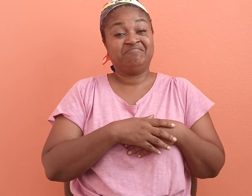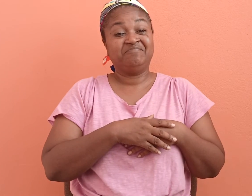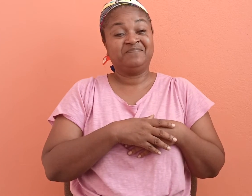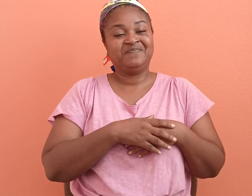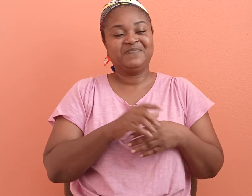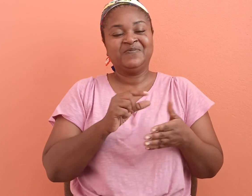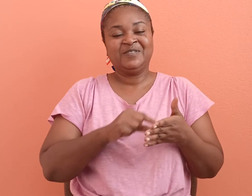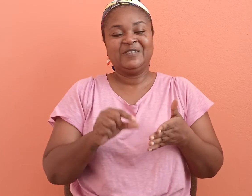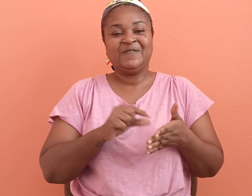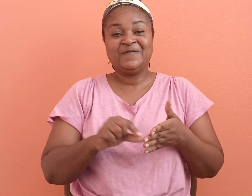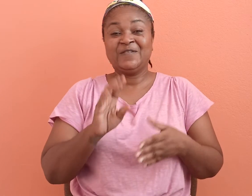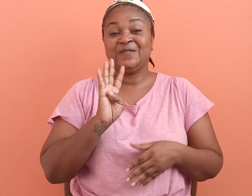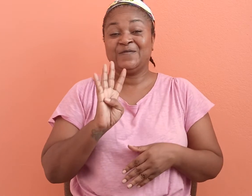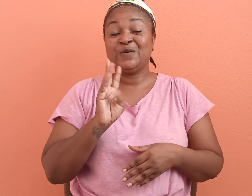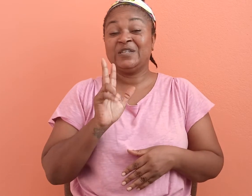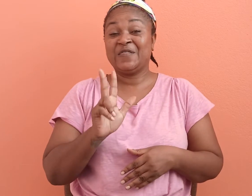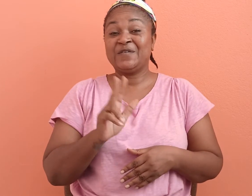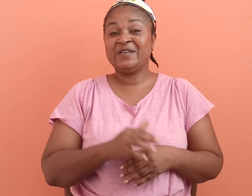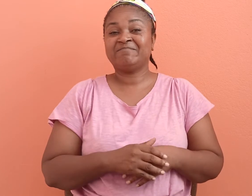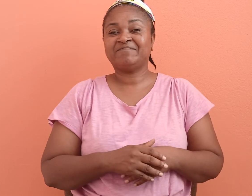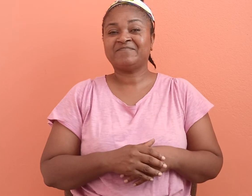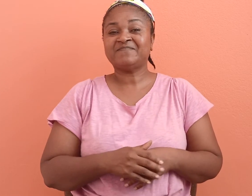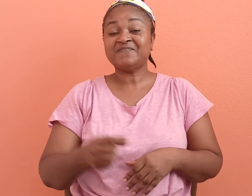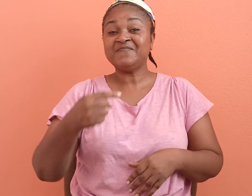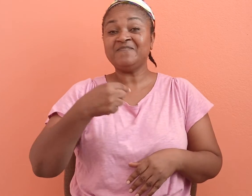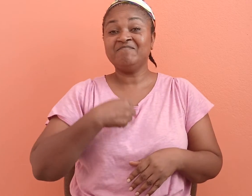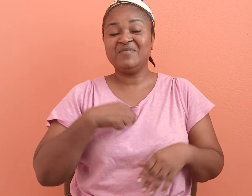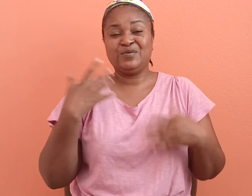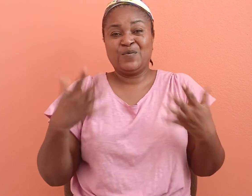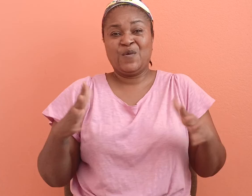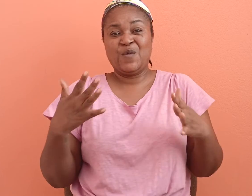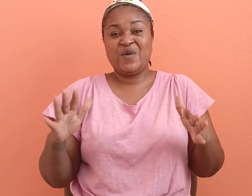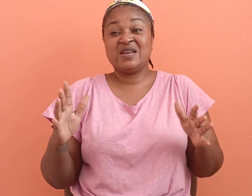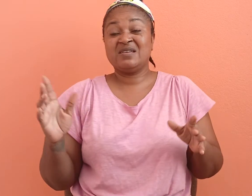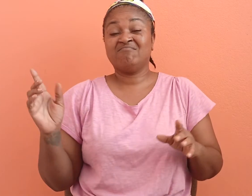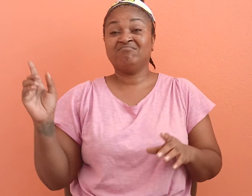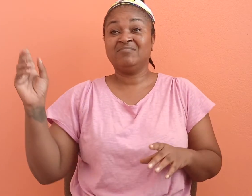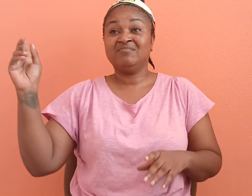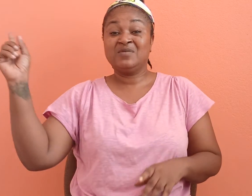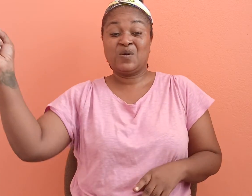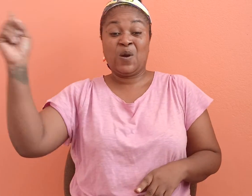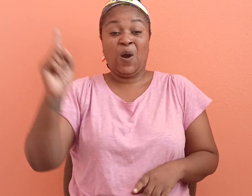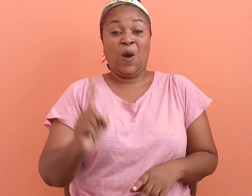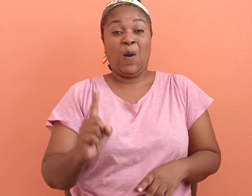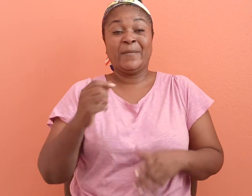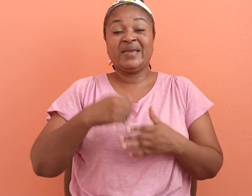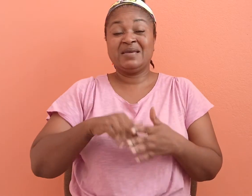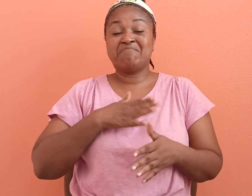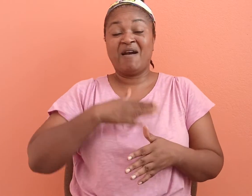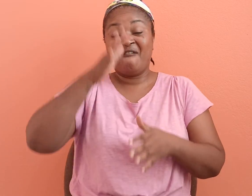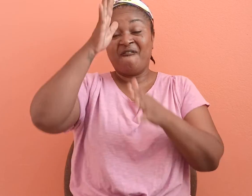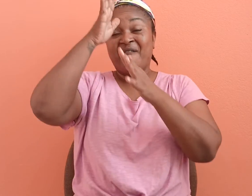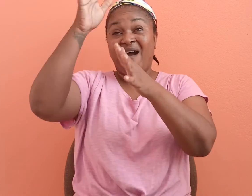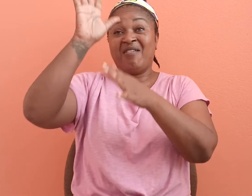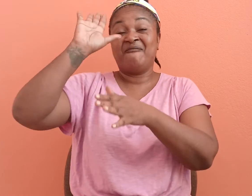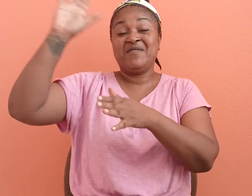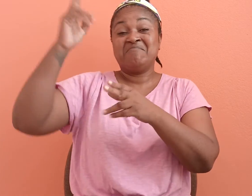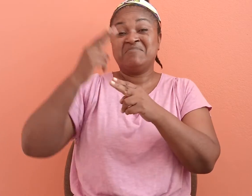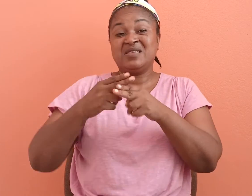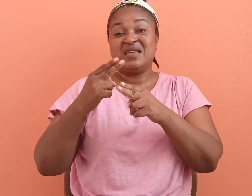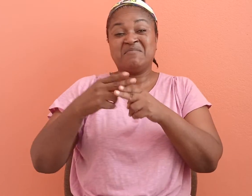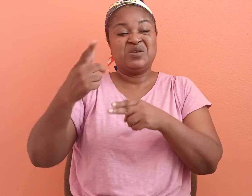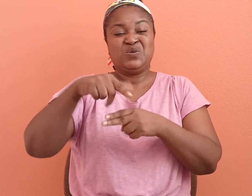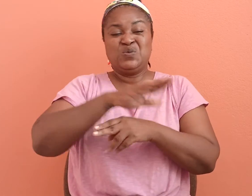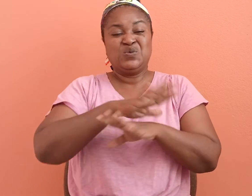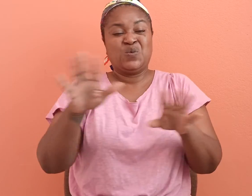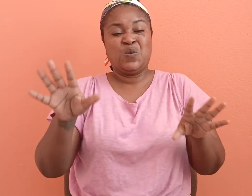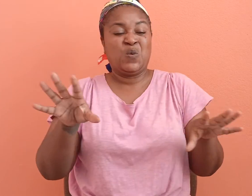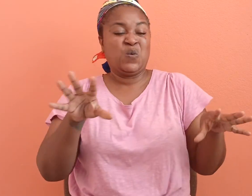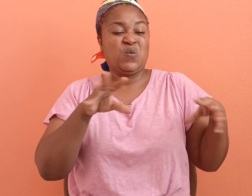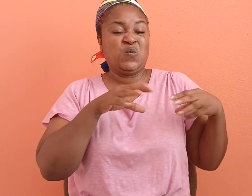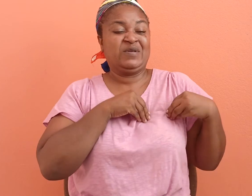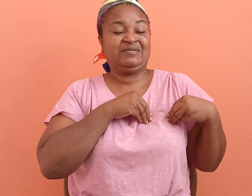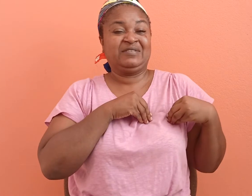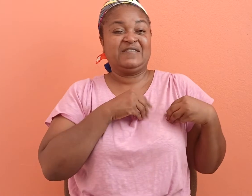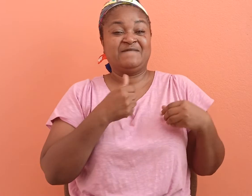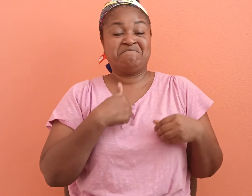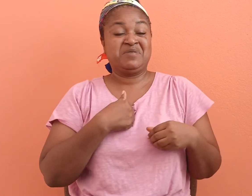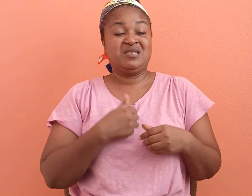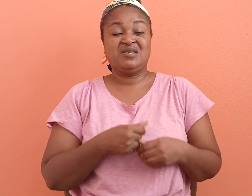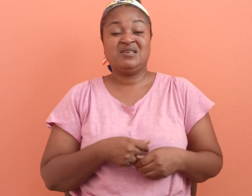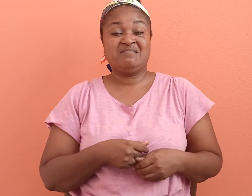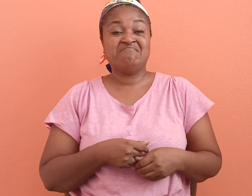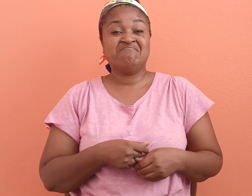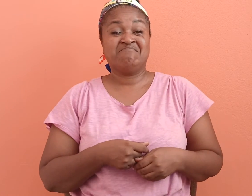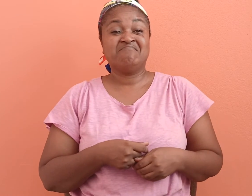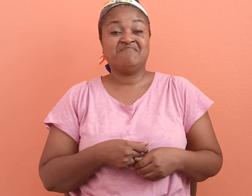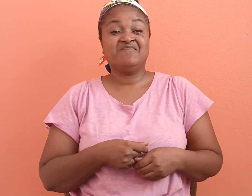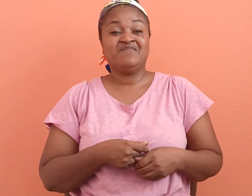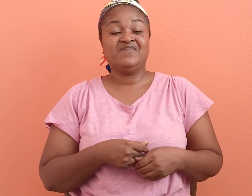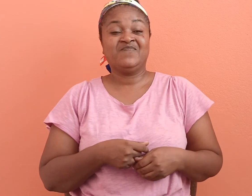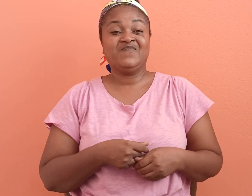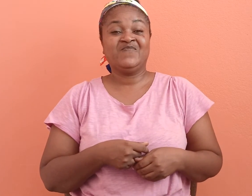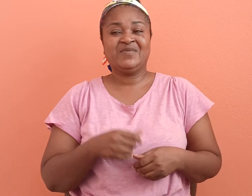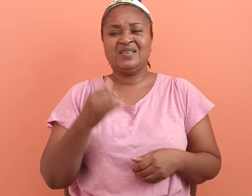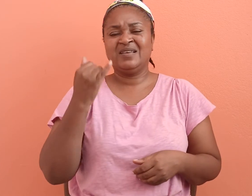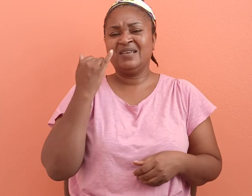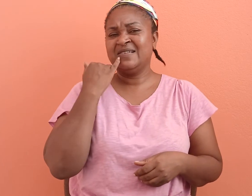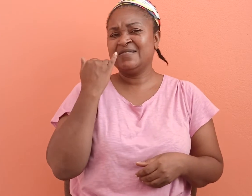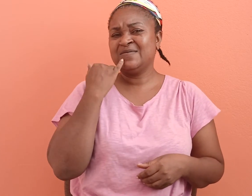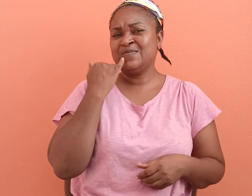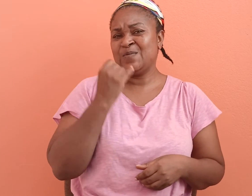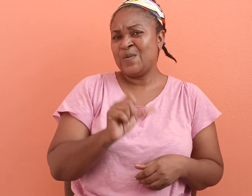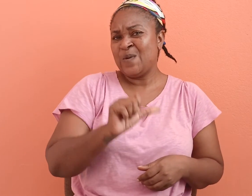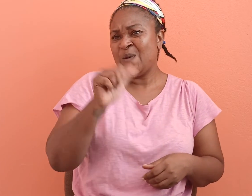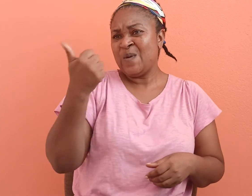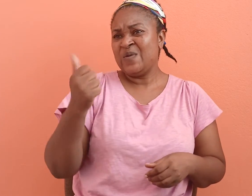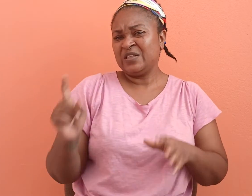43 I have come in my Father’s name, and you don’t receive me. If others come in their own name,